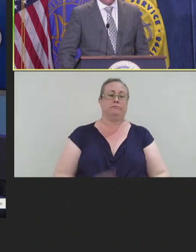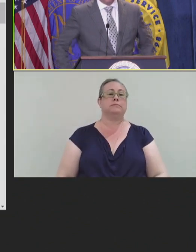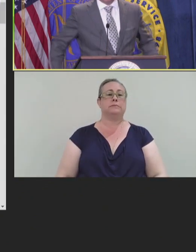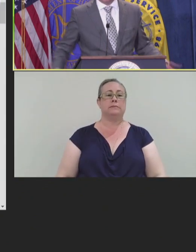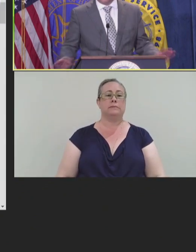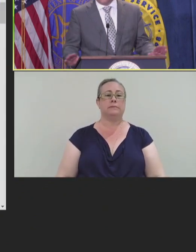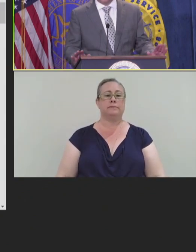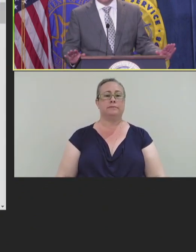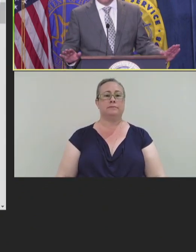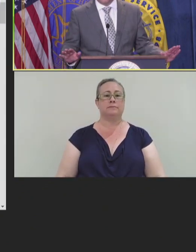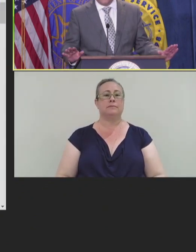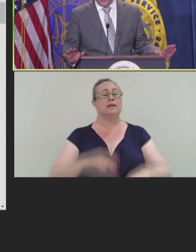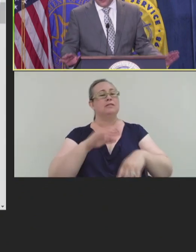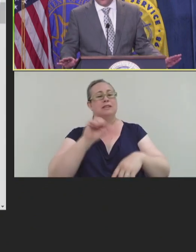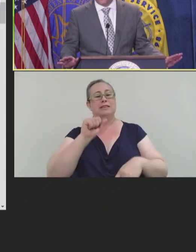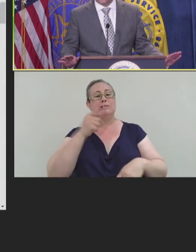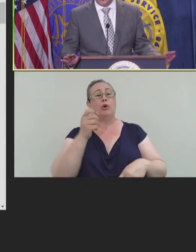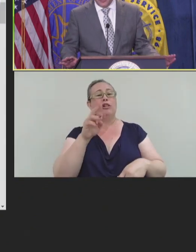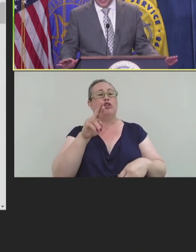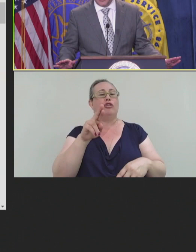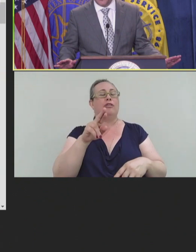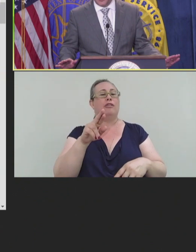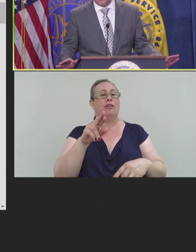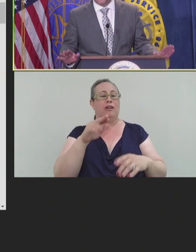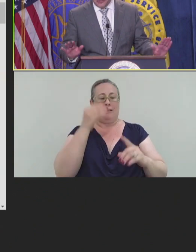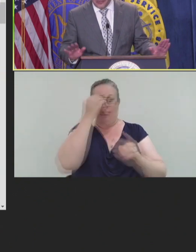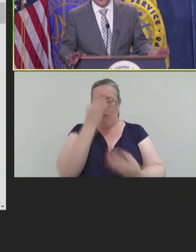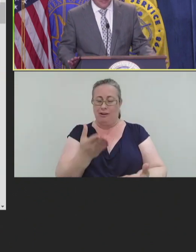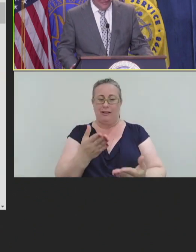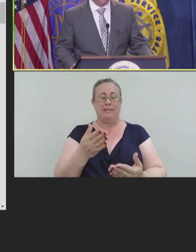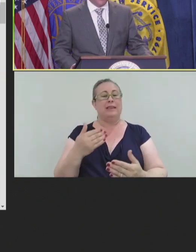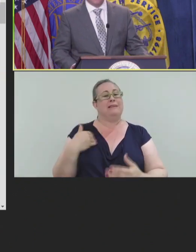Frank Belmonte: Spoiler alert, the younger sibling did not have measles. So, that was